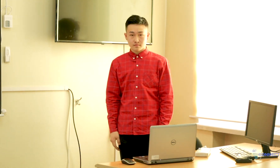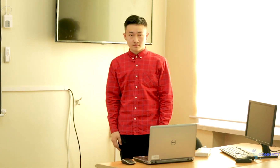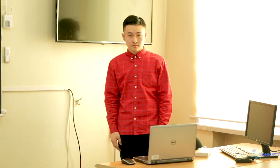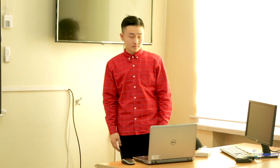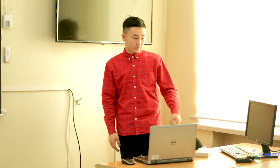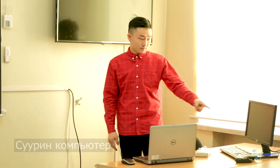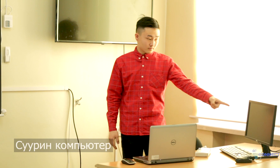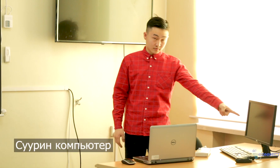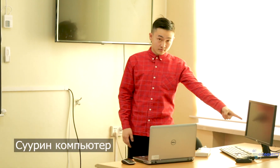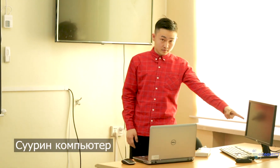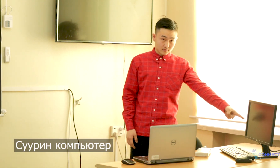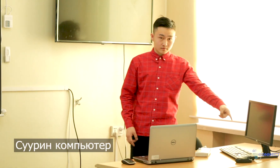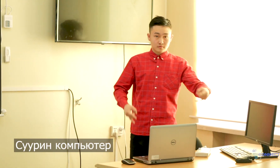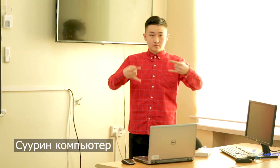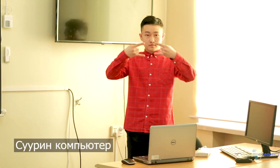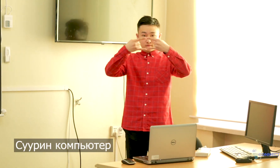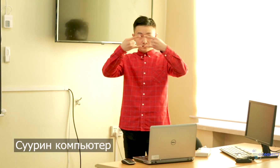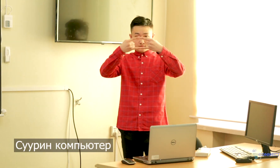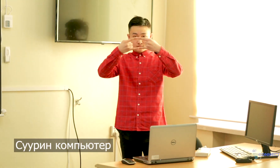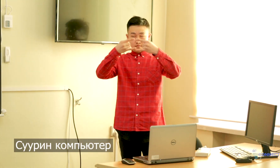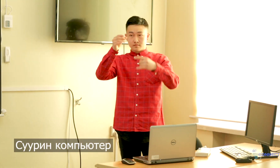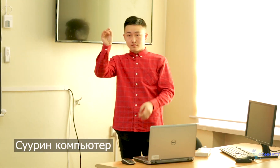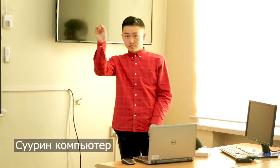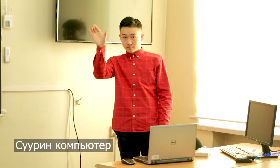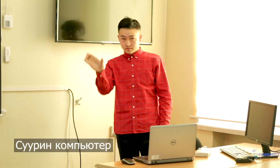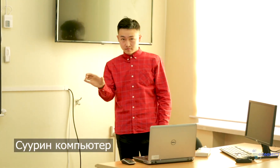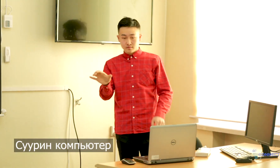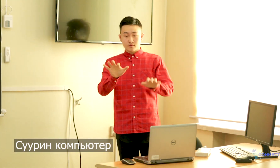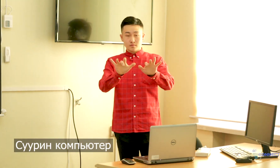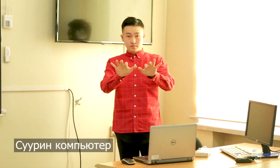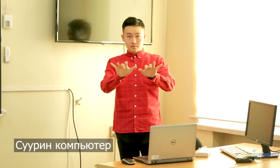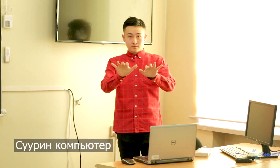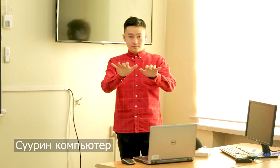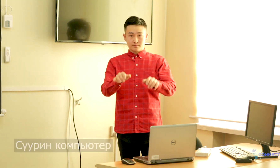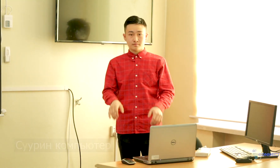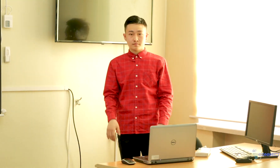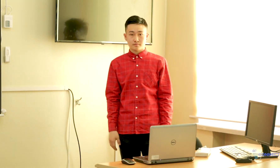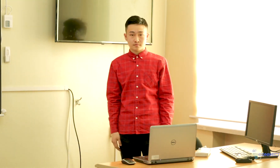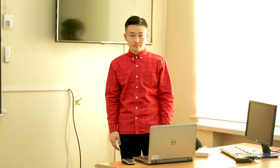computer processor